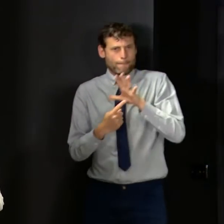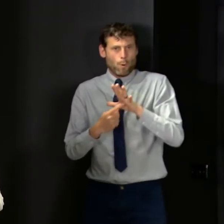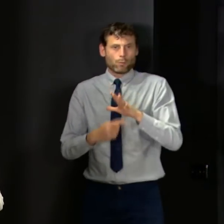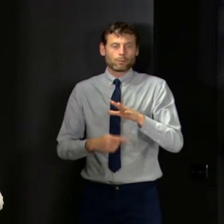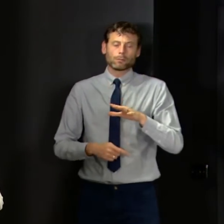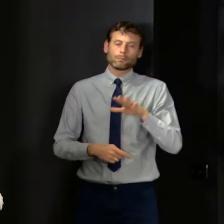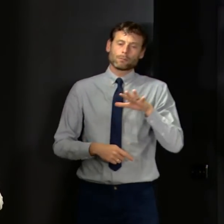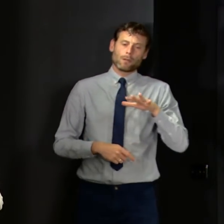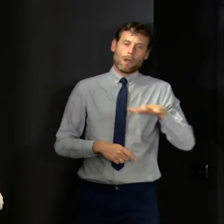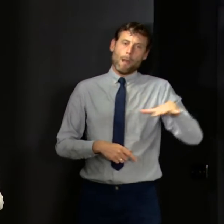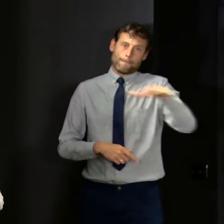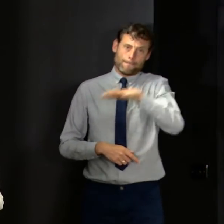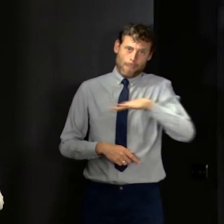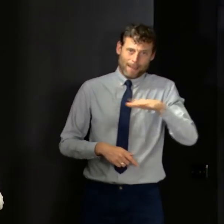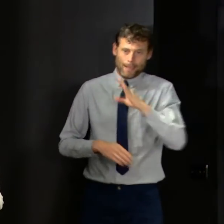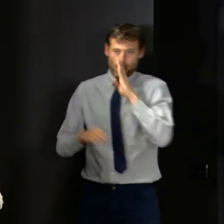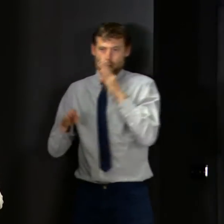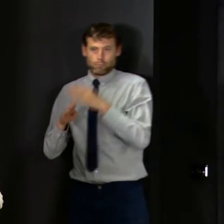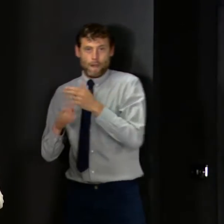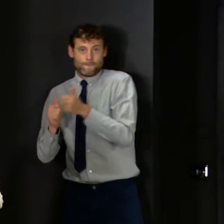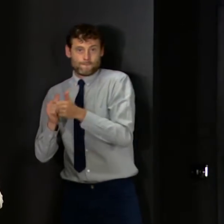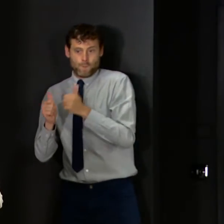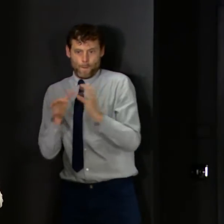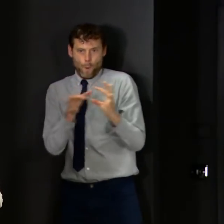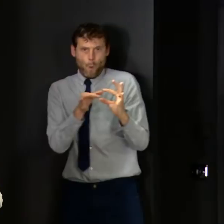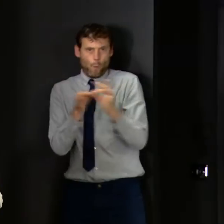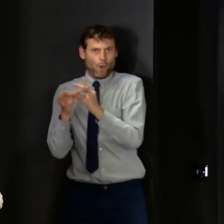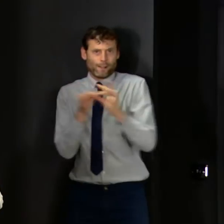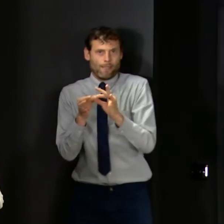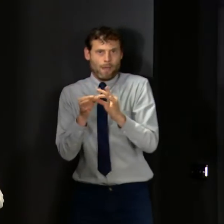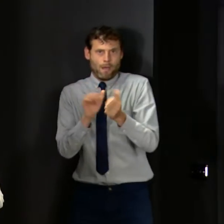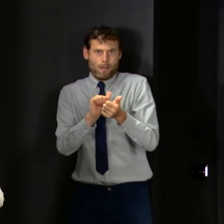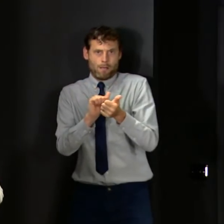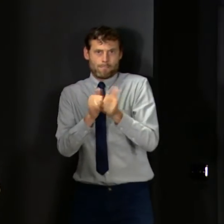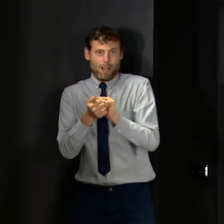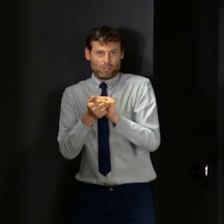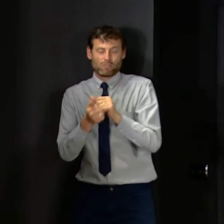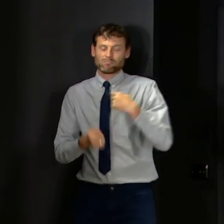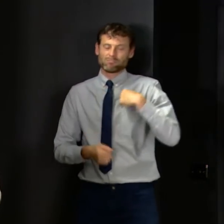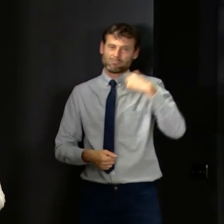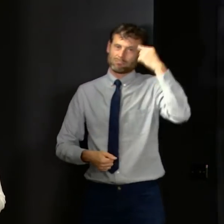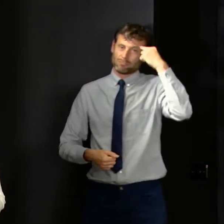Scottish civil society will rise to the challenge. We are aware that our economic